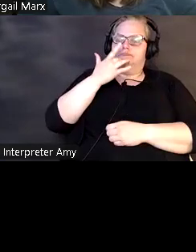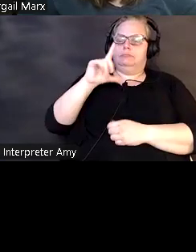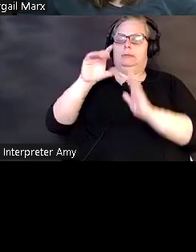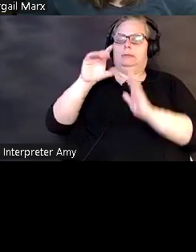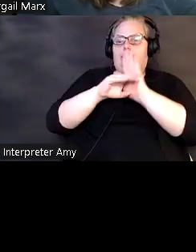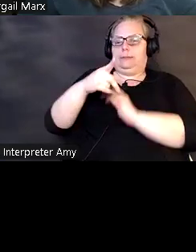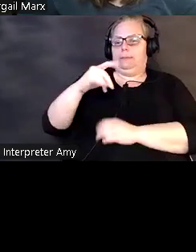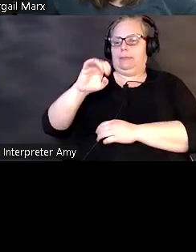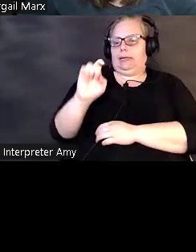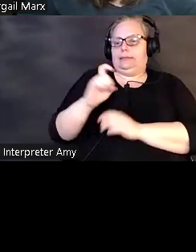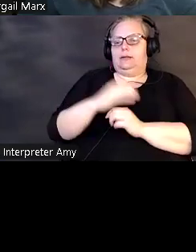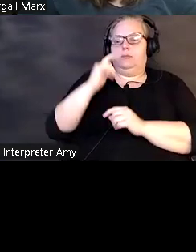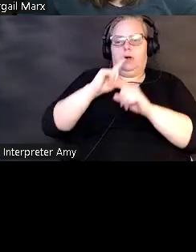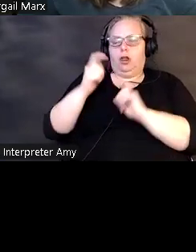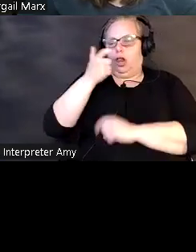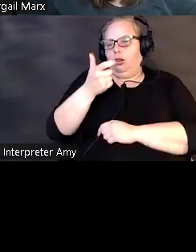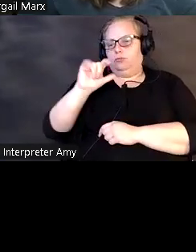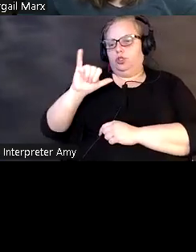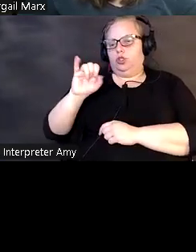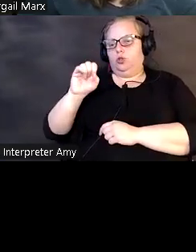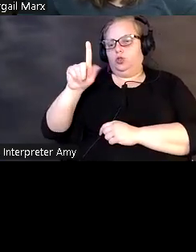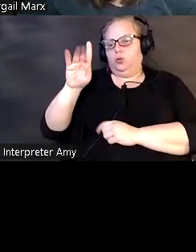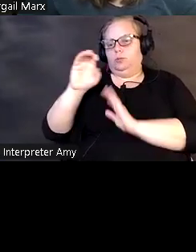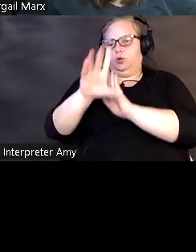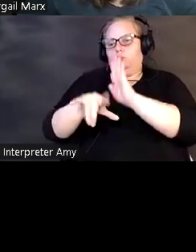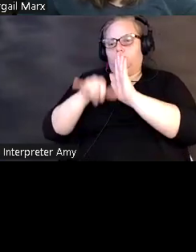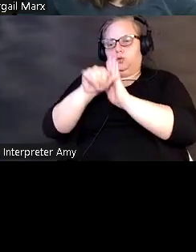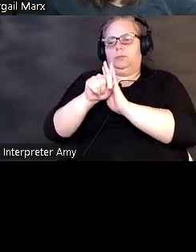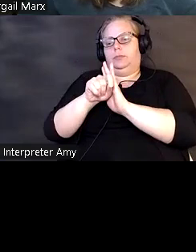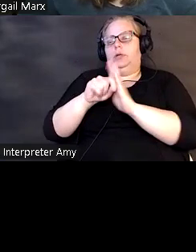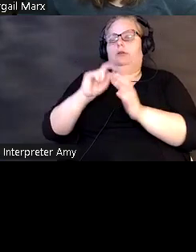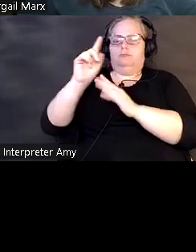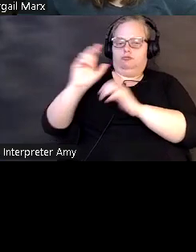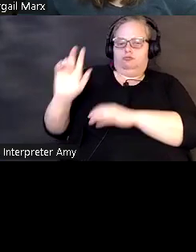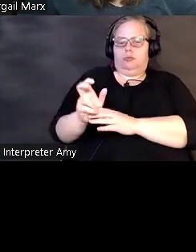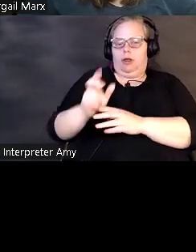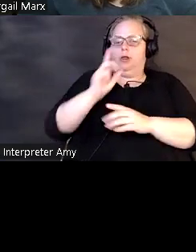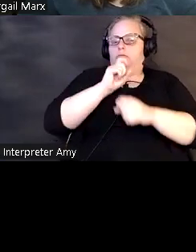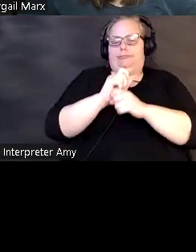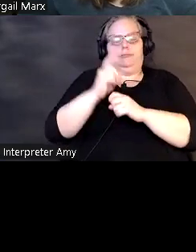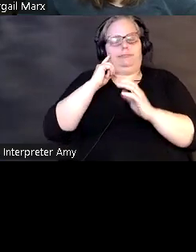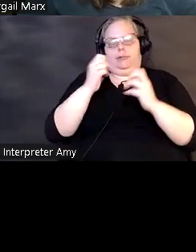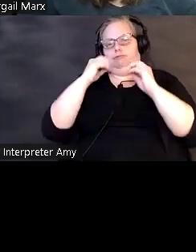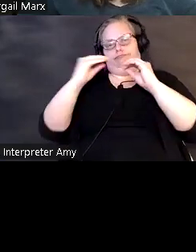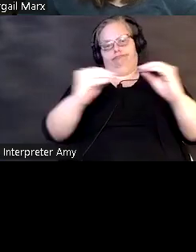They do monthly free trainings too, webinars like this, to help people get started with it.